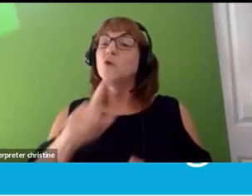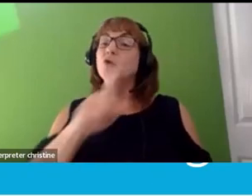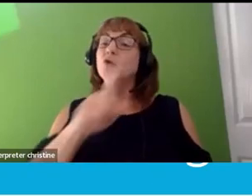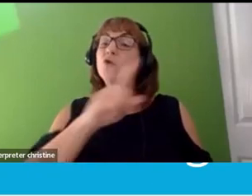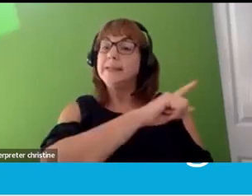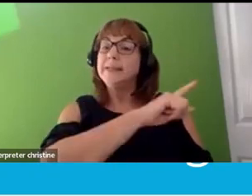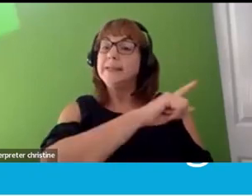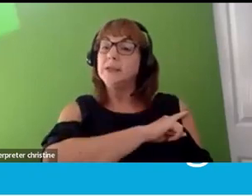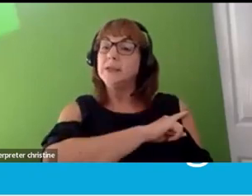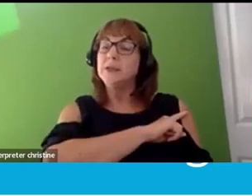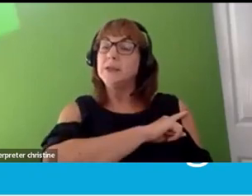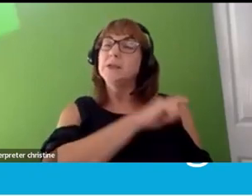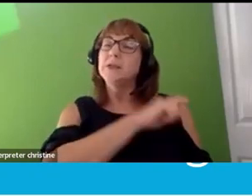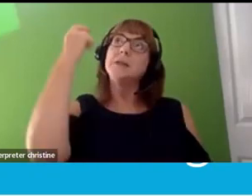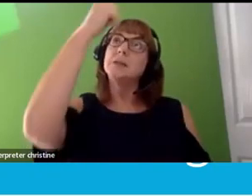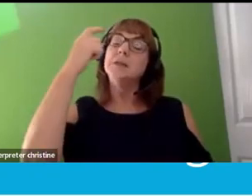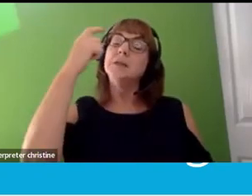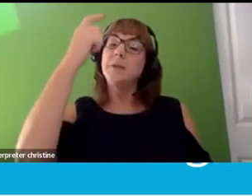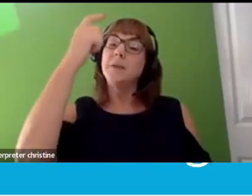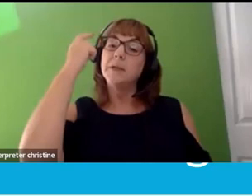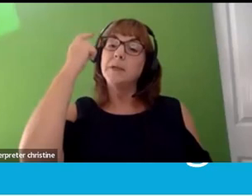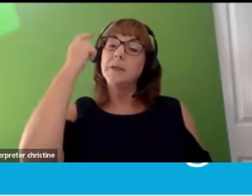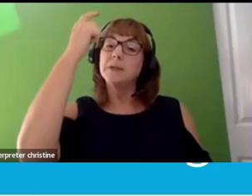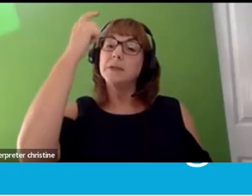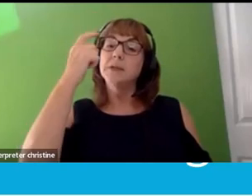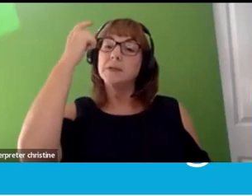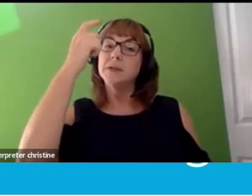you can open your eyes now, the reason that hopefully people have one you can